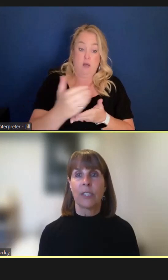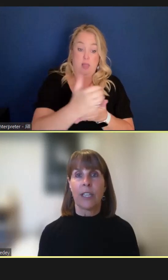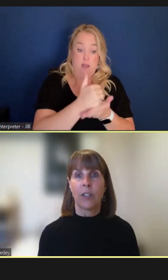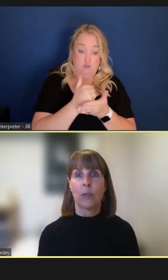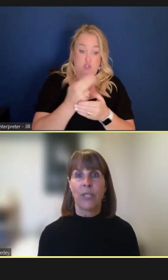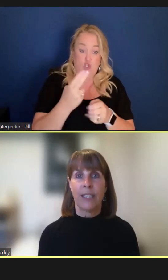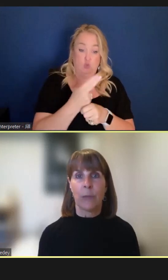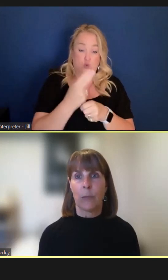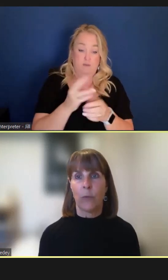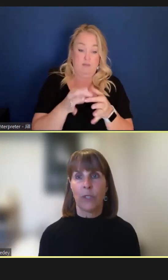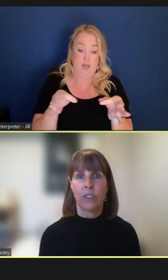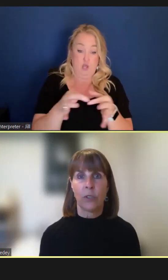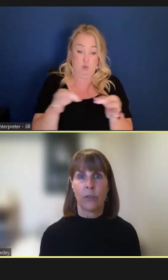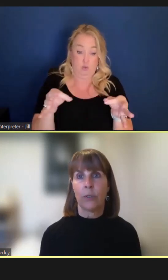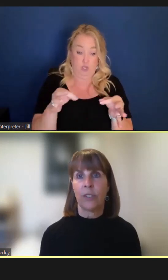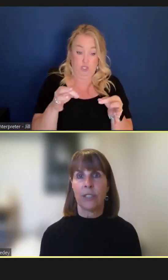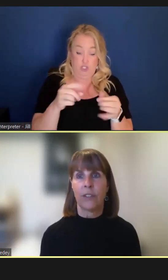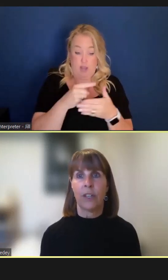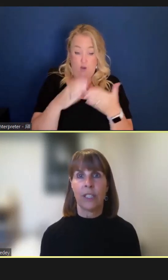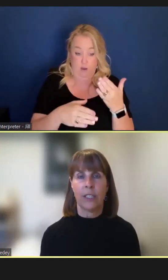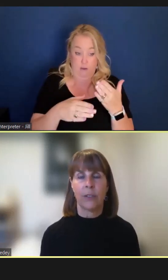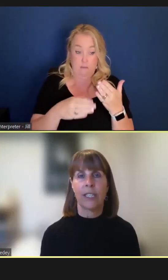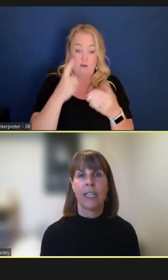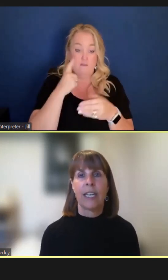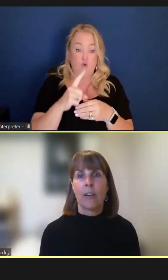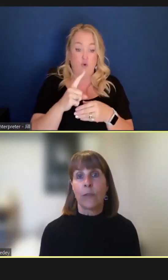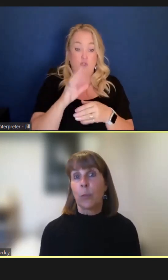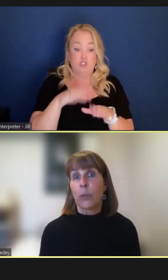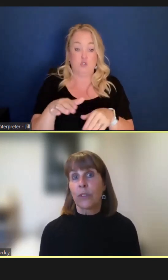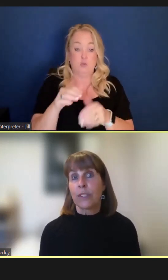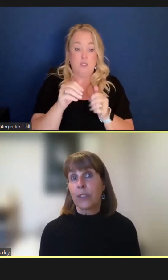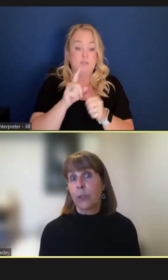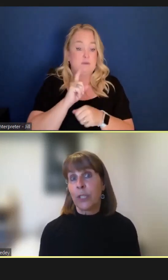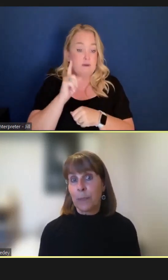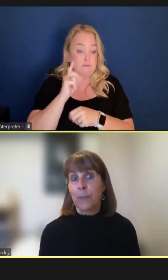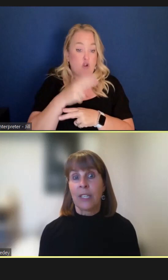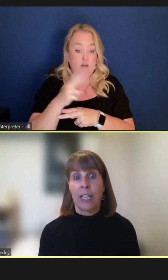outcome data with children who are de for Heart of hearing from birth to three